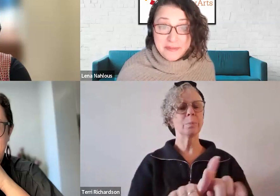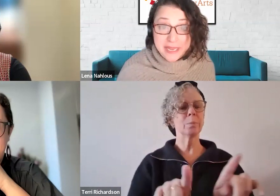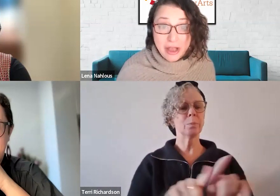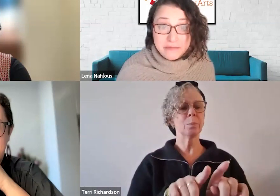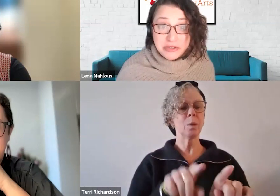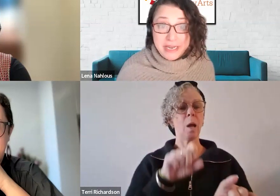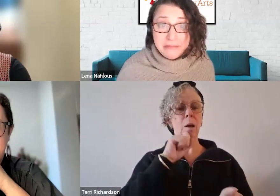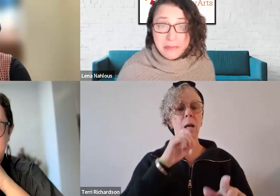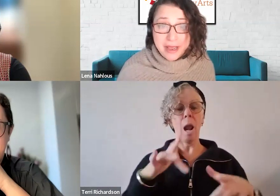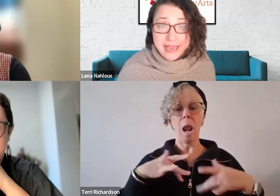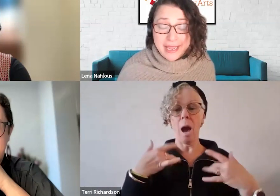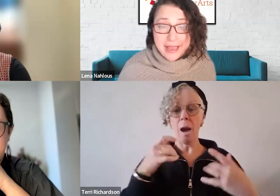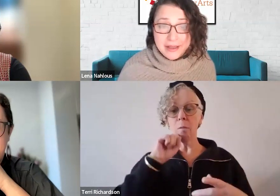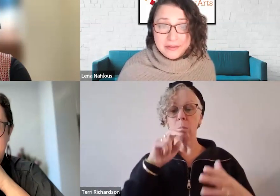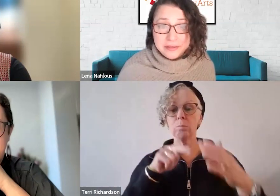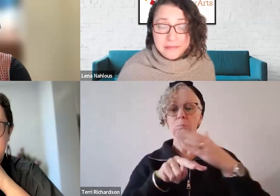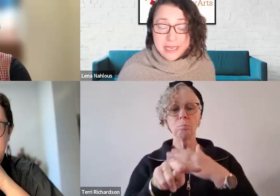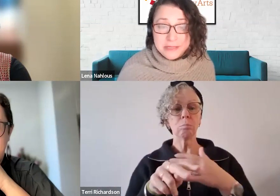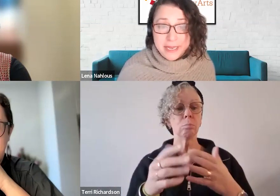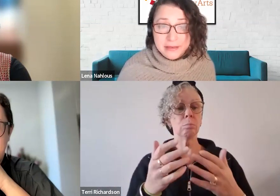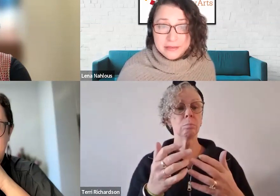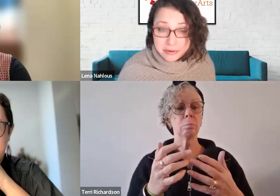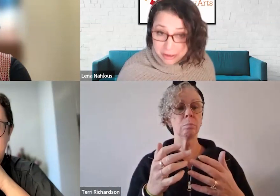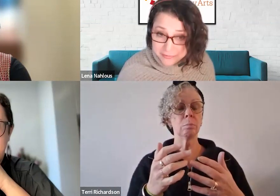is being live-streamed and recorded